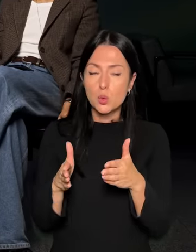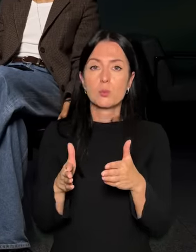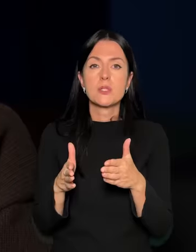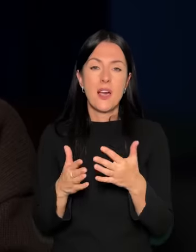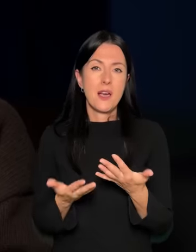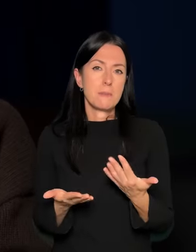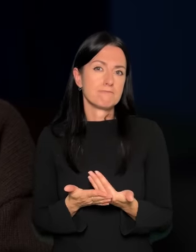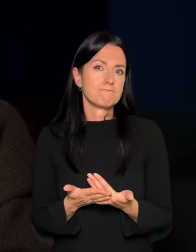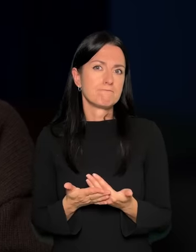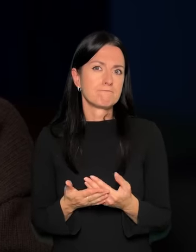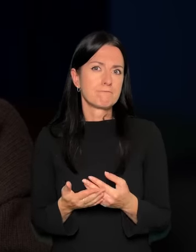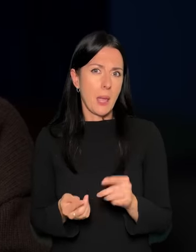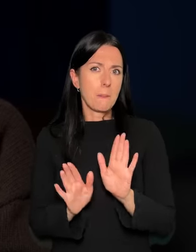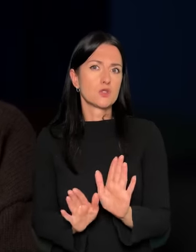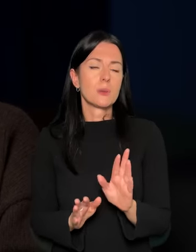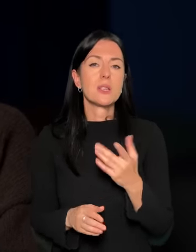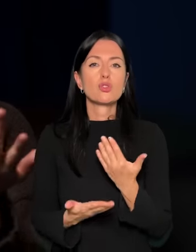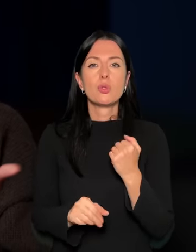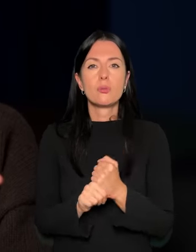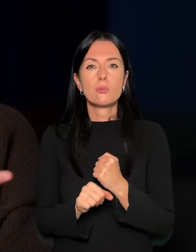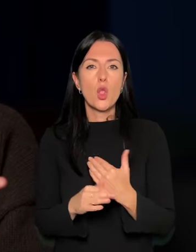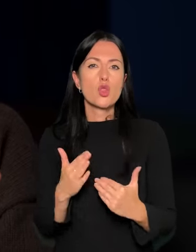For example, if you're creating a new website,